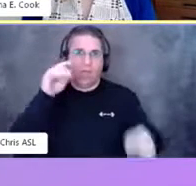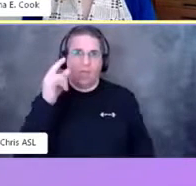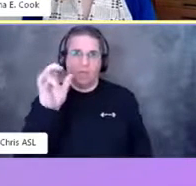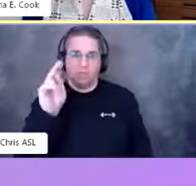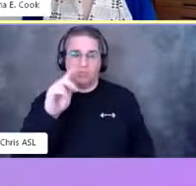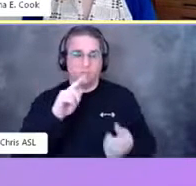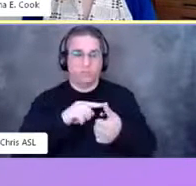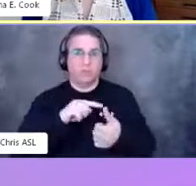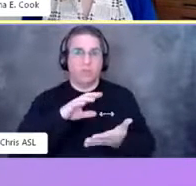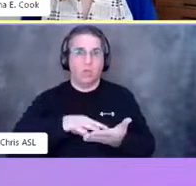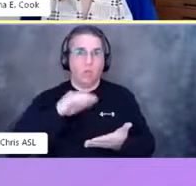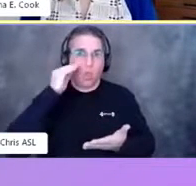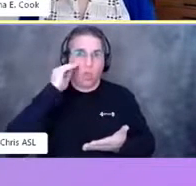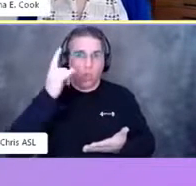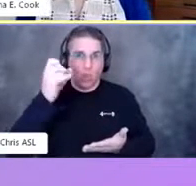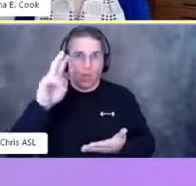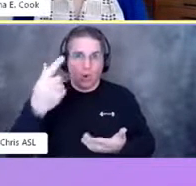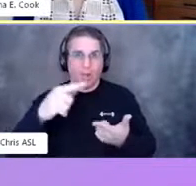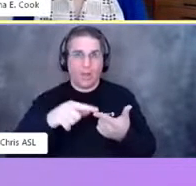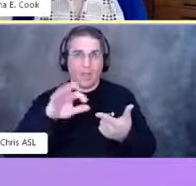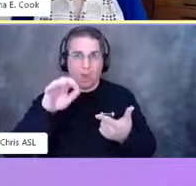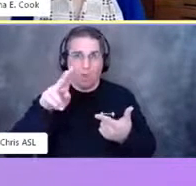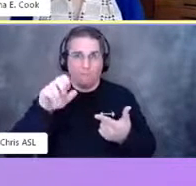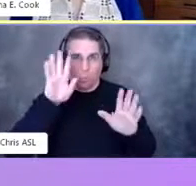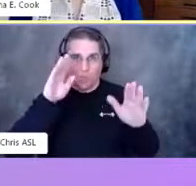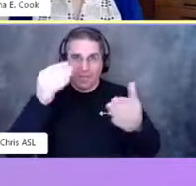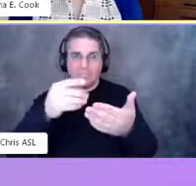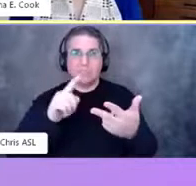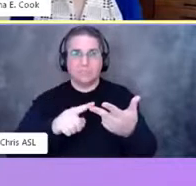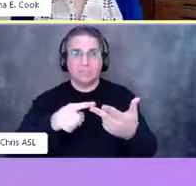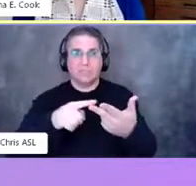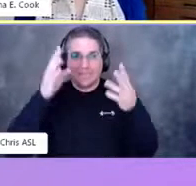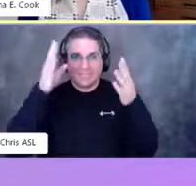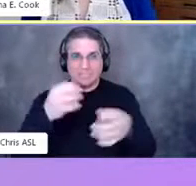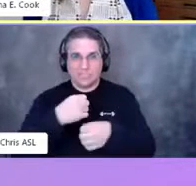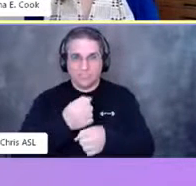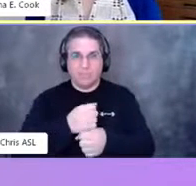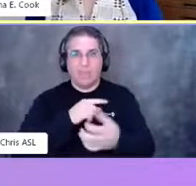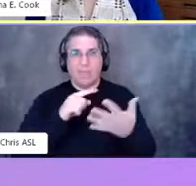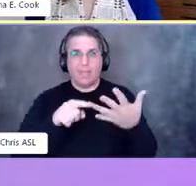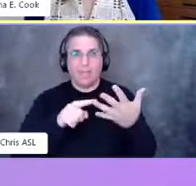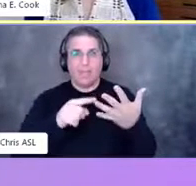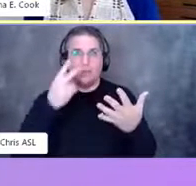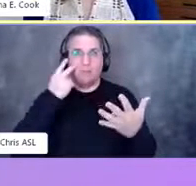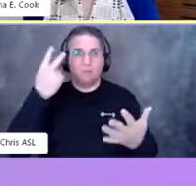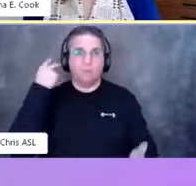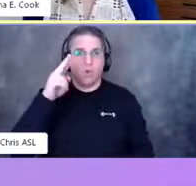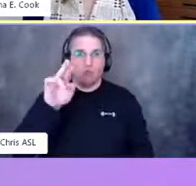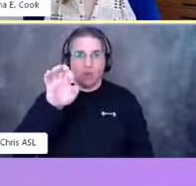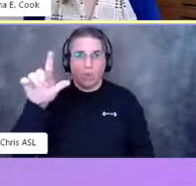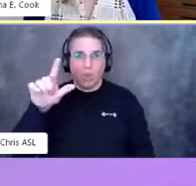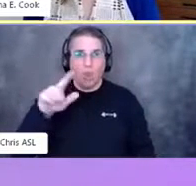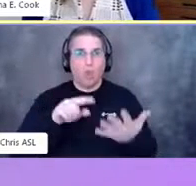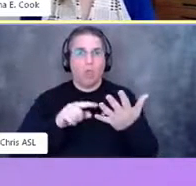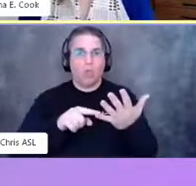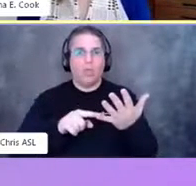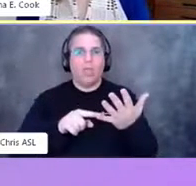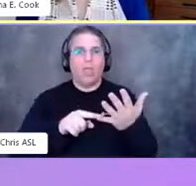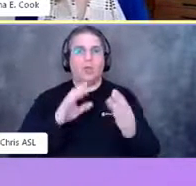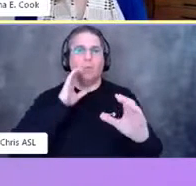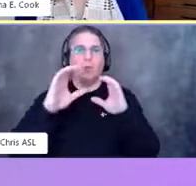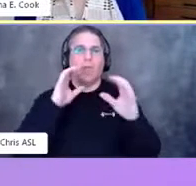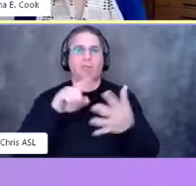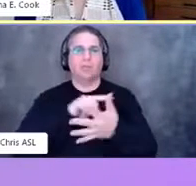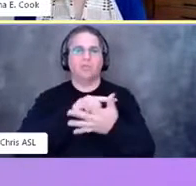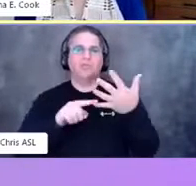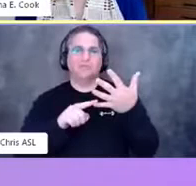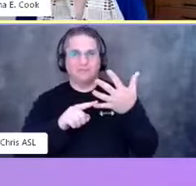Focus decision making recall and communication you can use these types of cognitive demands